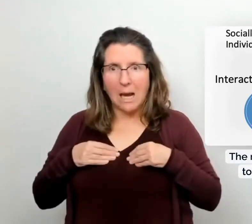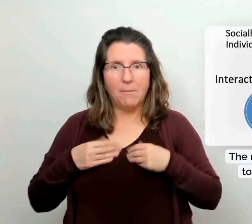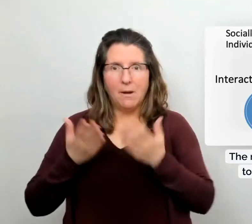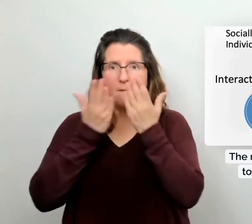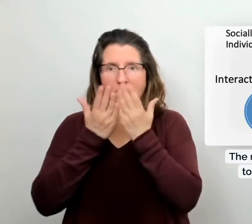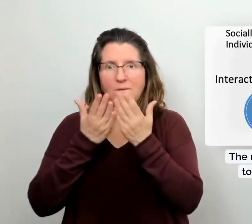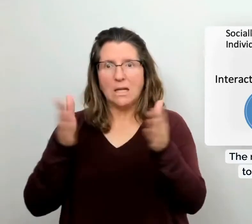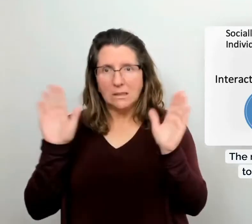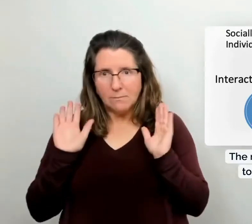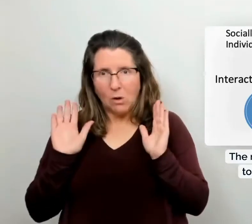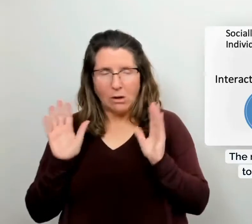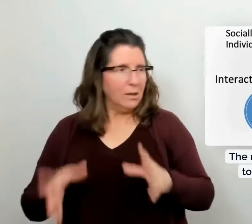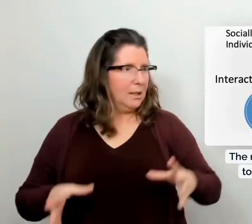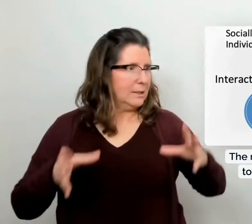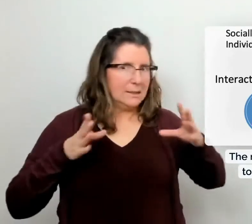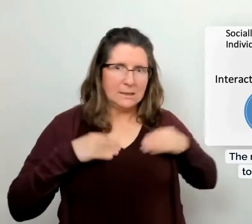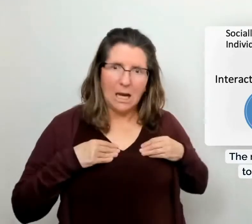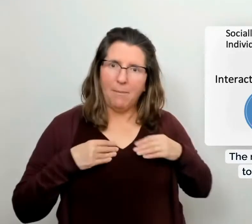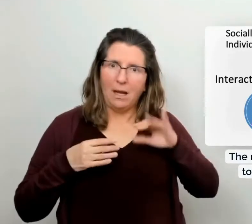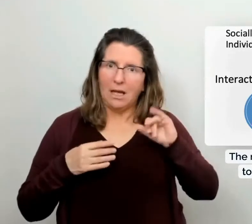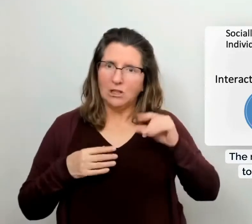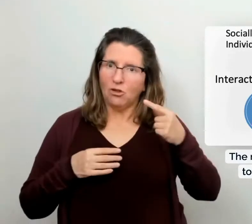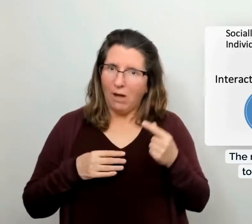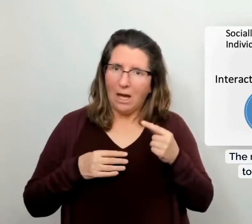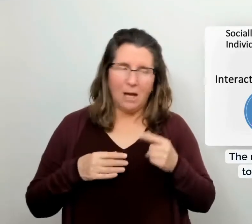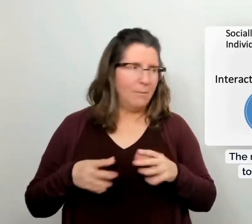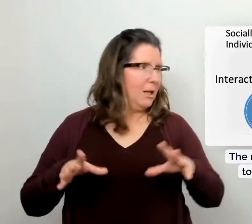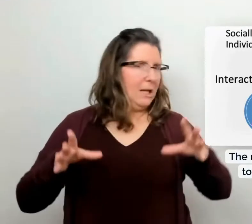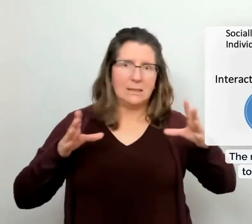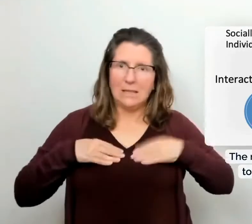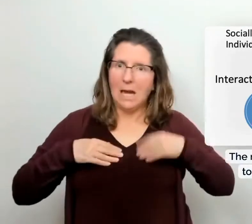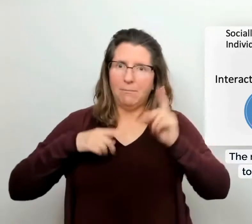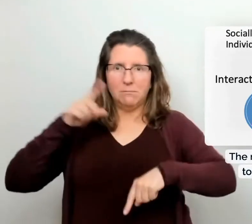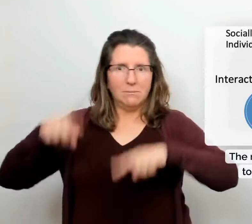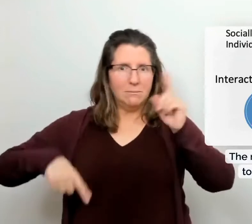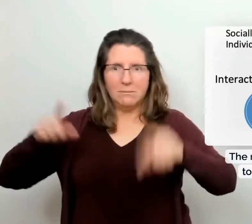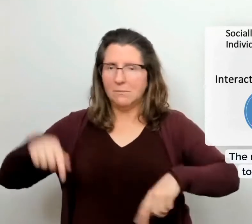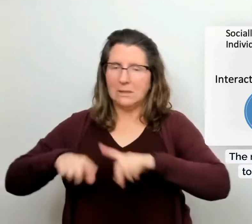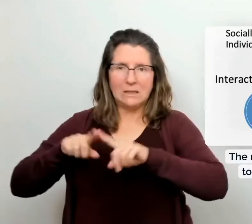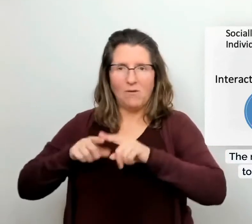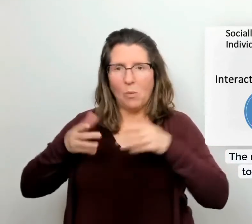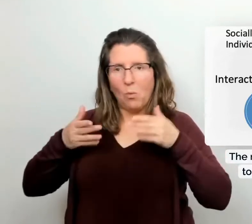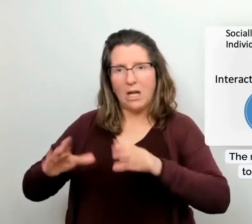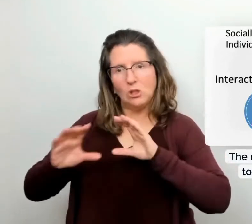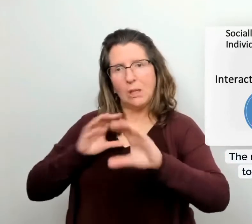through texting, Facebook, Instagram, and many other forms of communication.